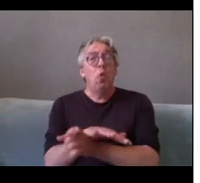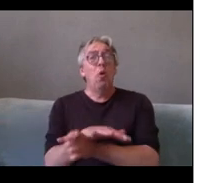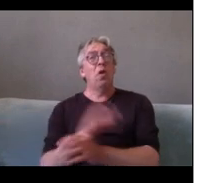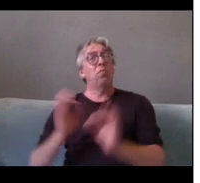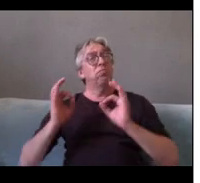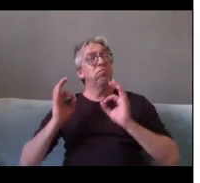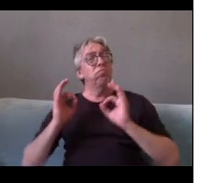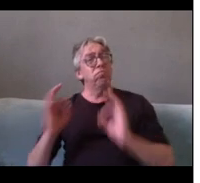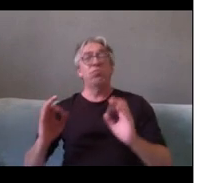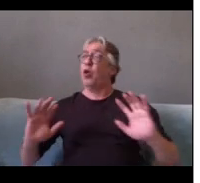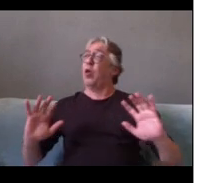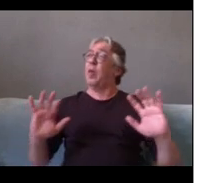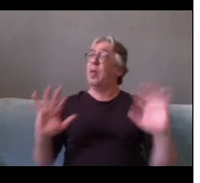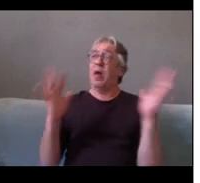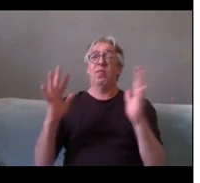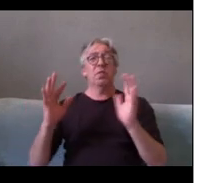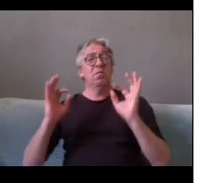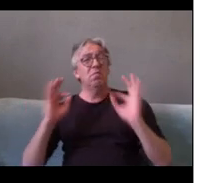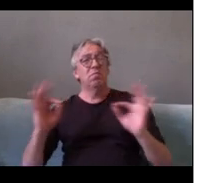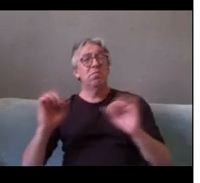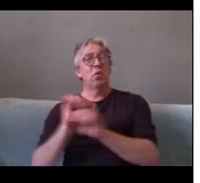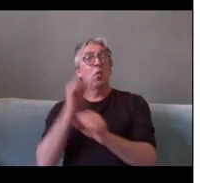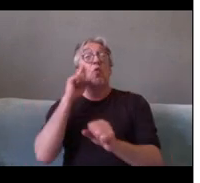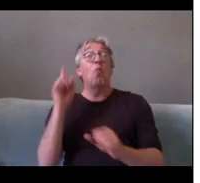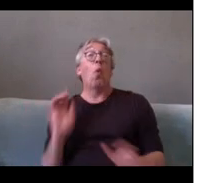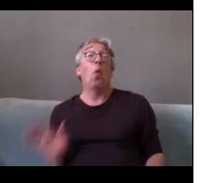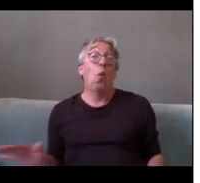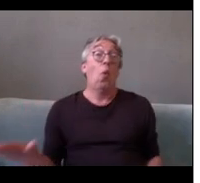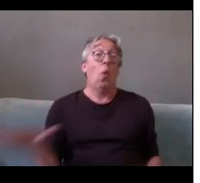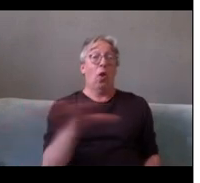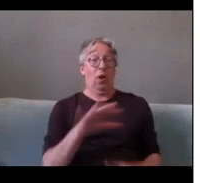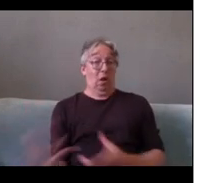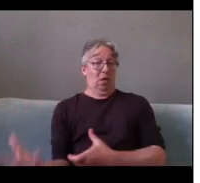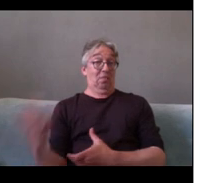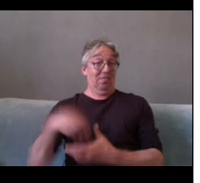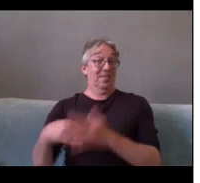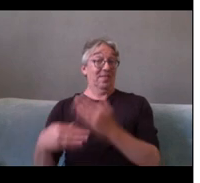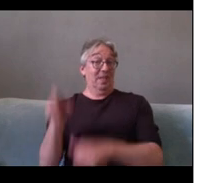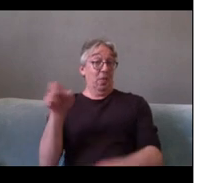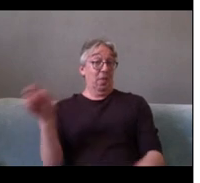There are two indicators, one is the average hourly earnings.